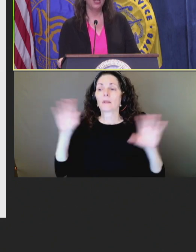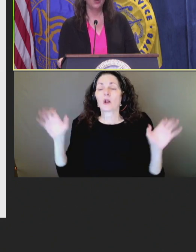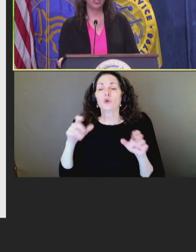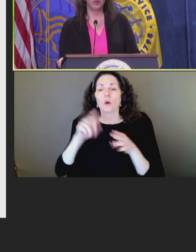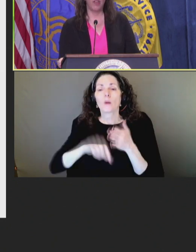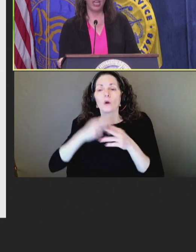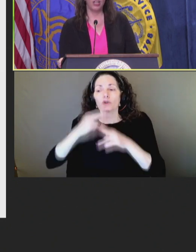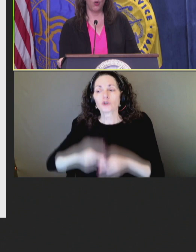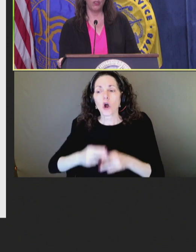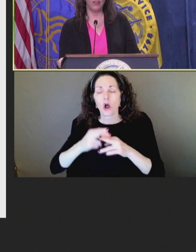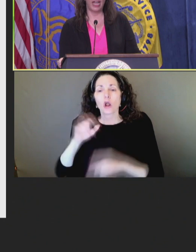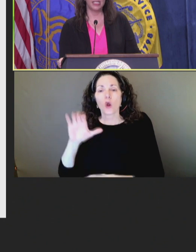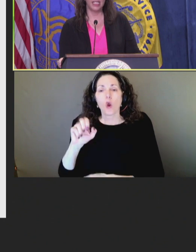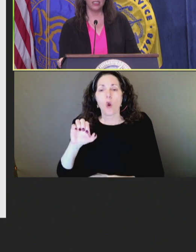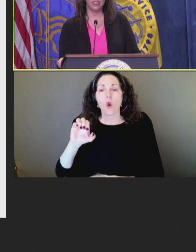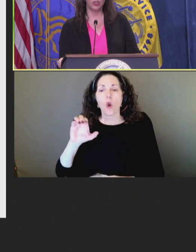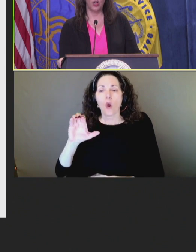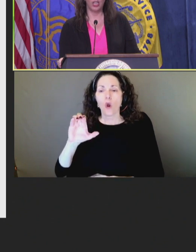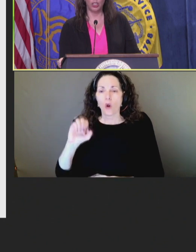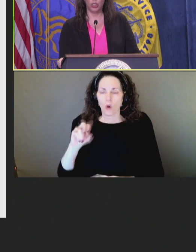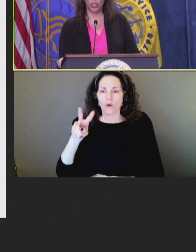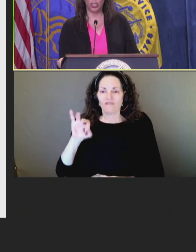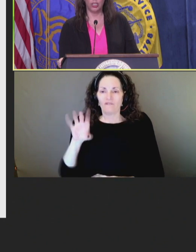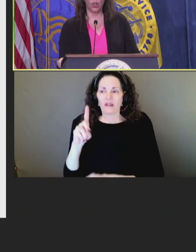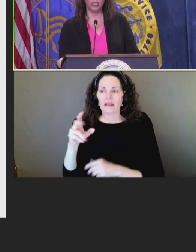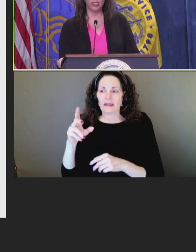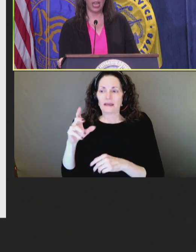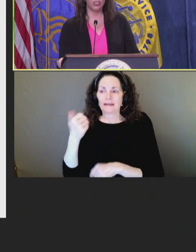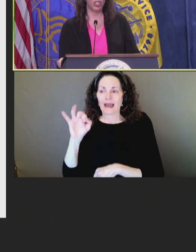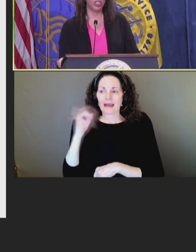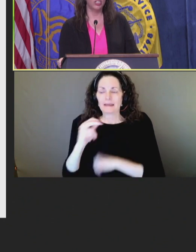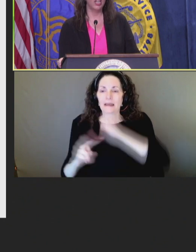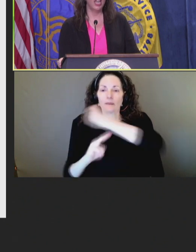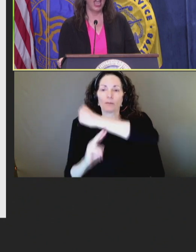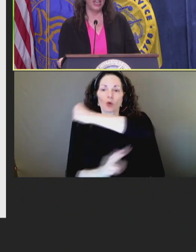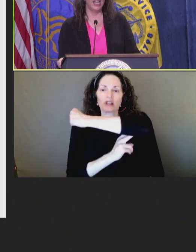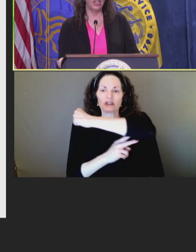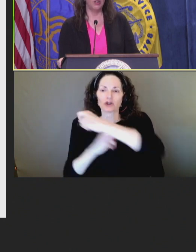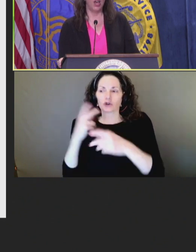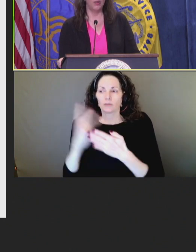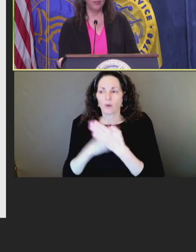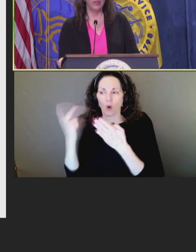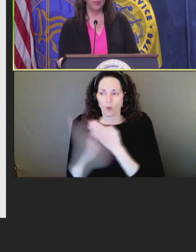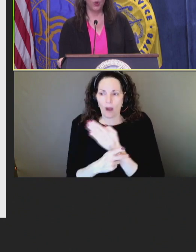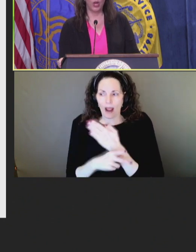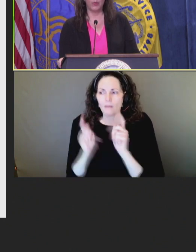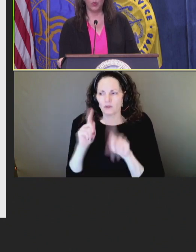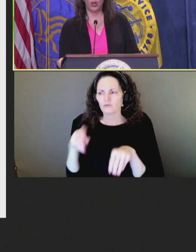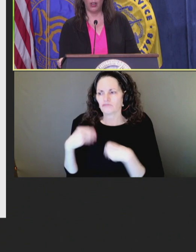which provided COVID vaccine to uninsured adults last year. And then programs were